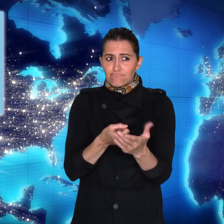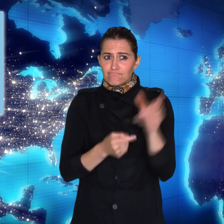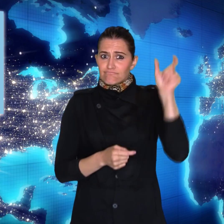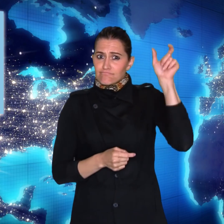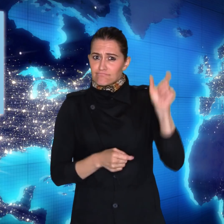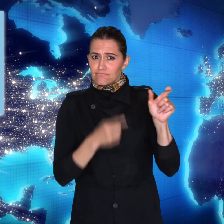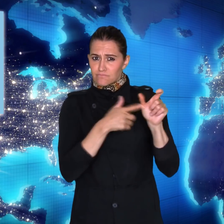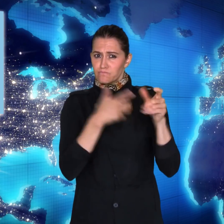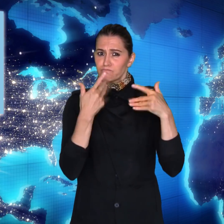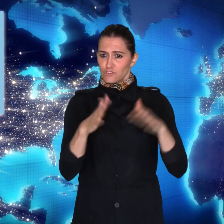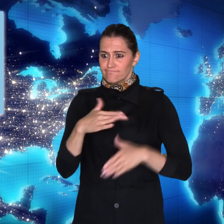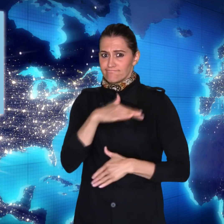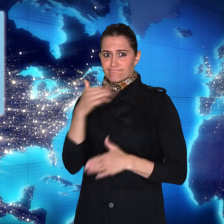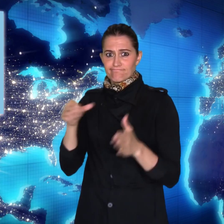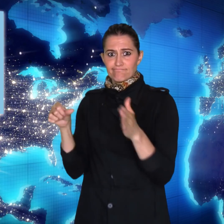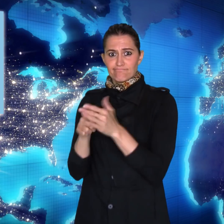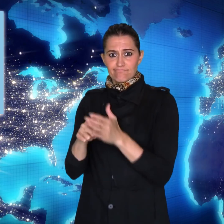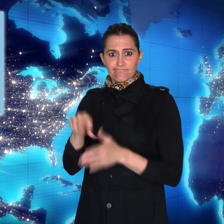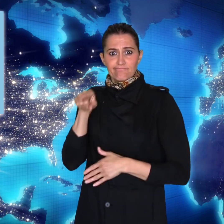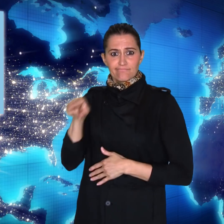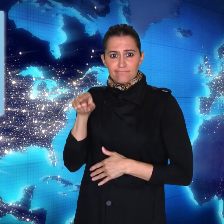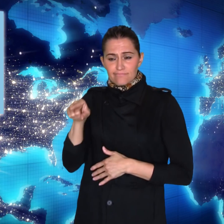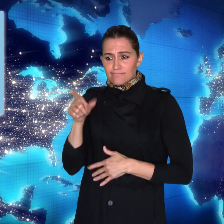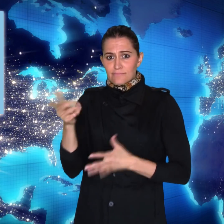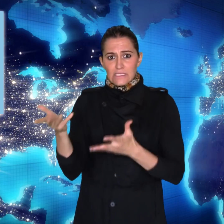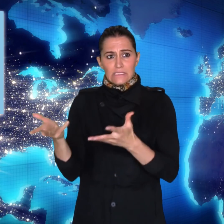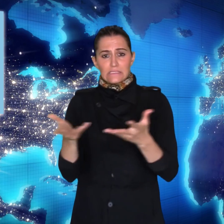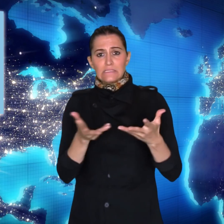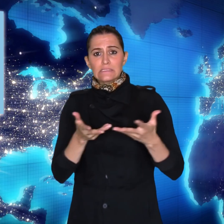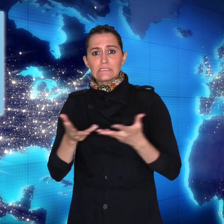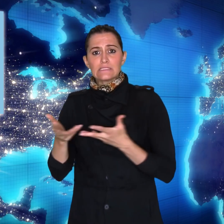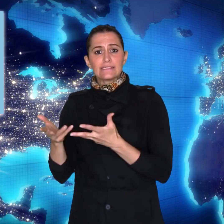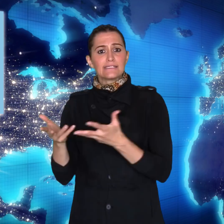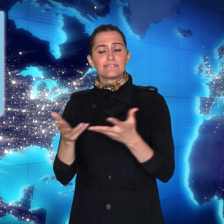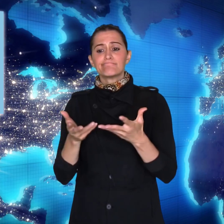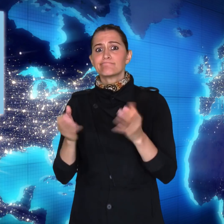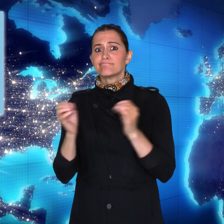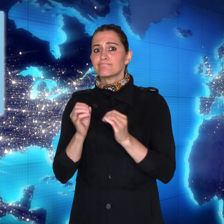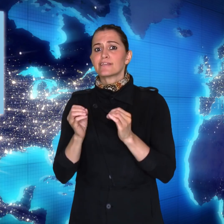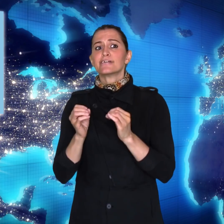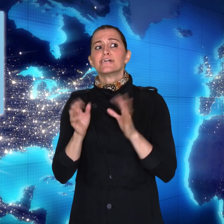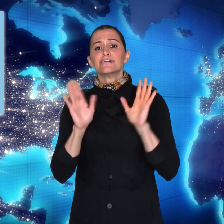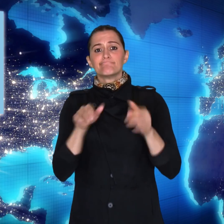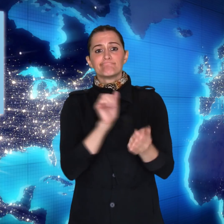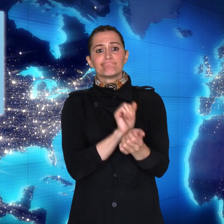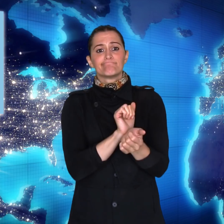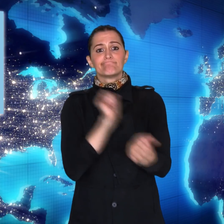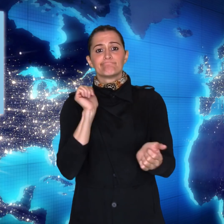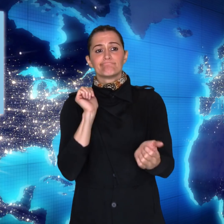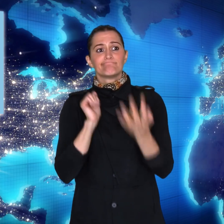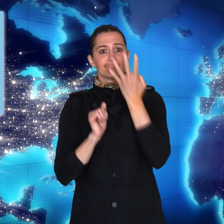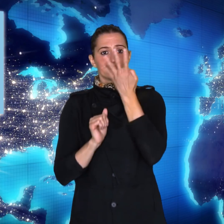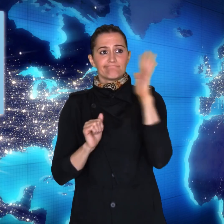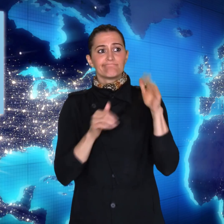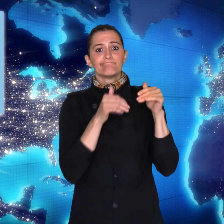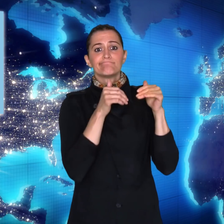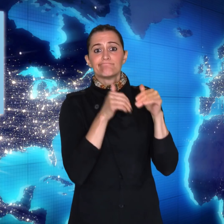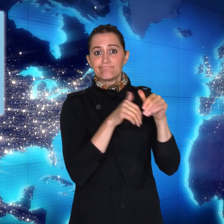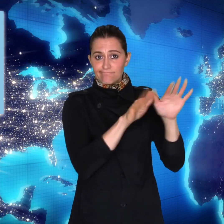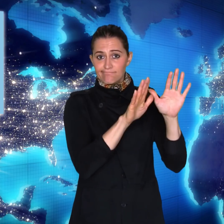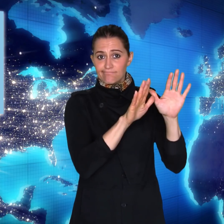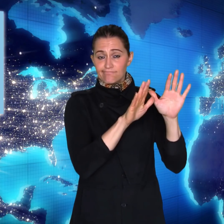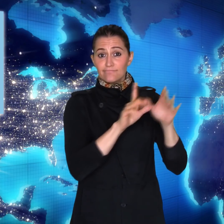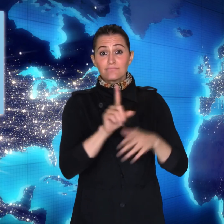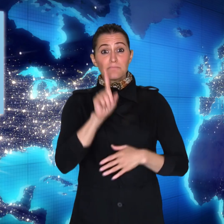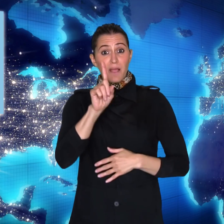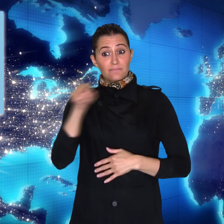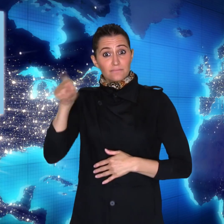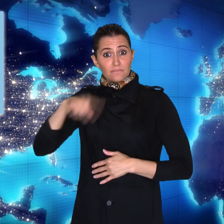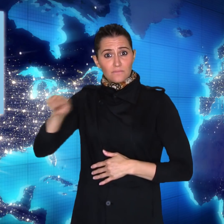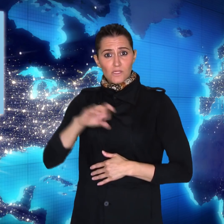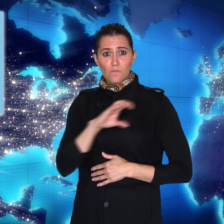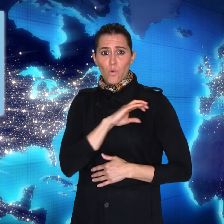After police did more interviews, and